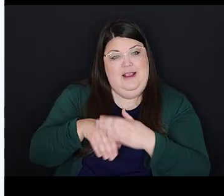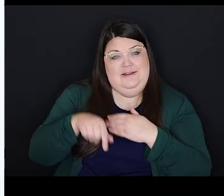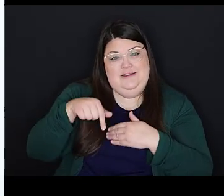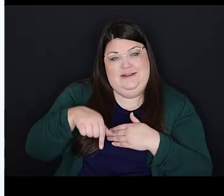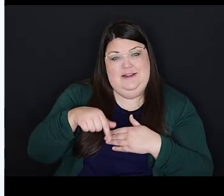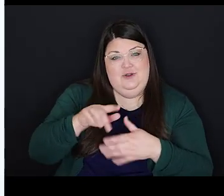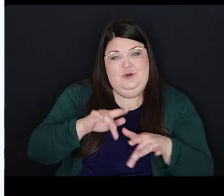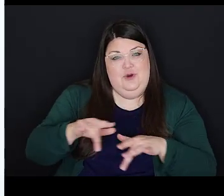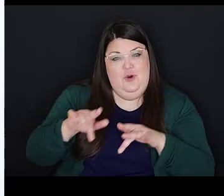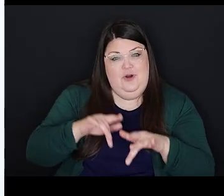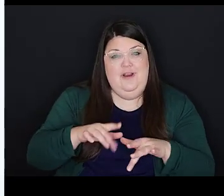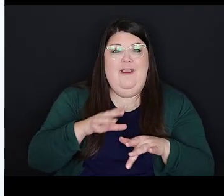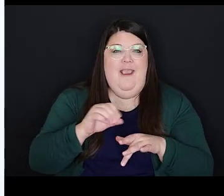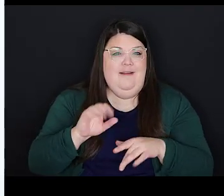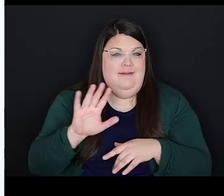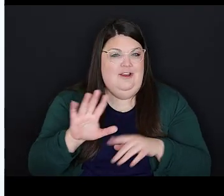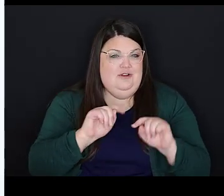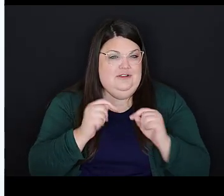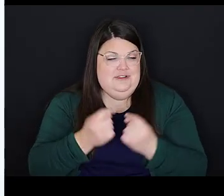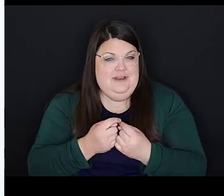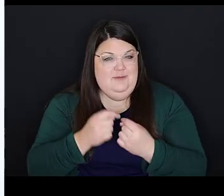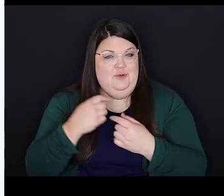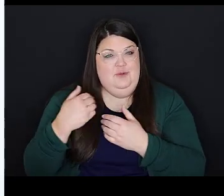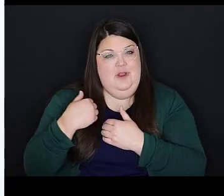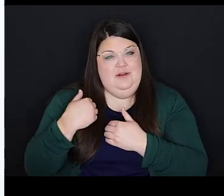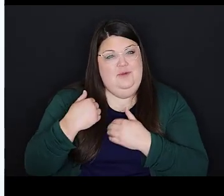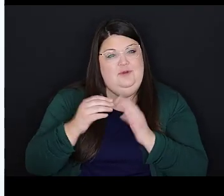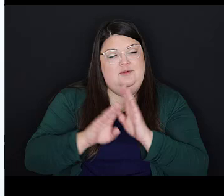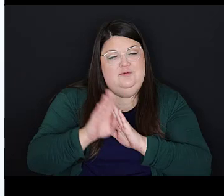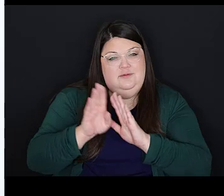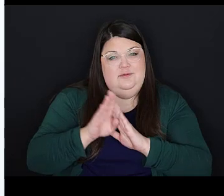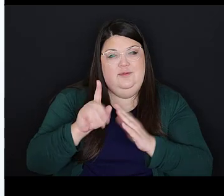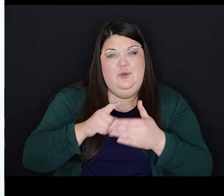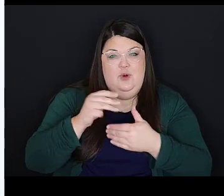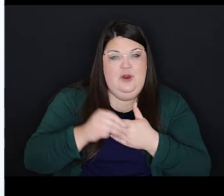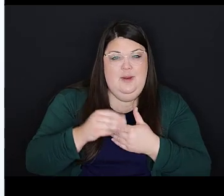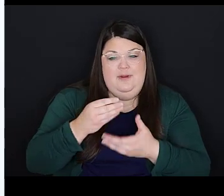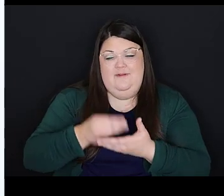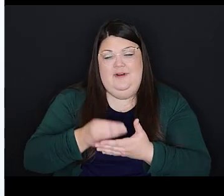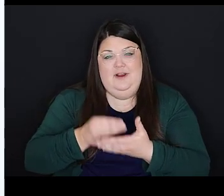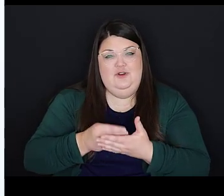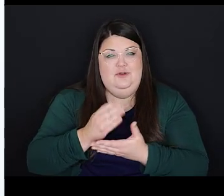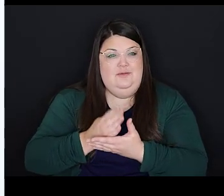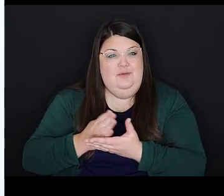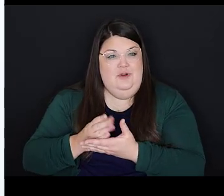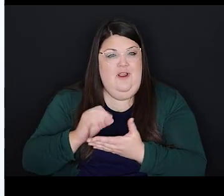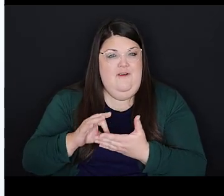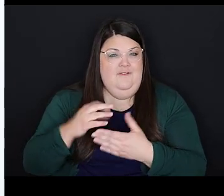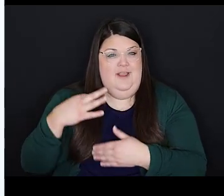teams responsible for developing program and financial components of the application.